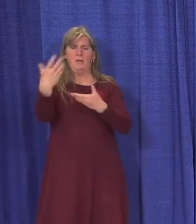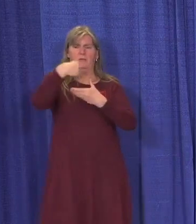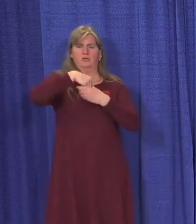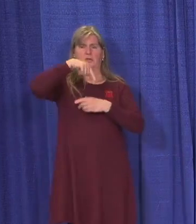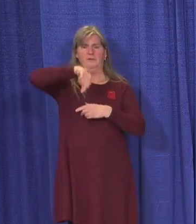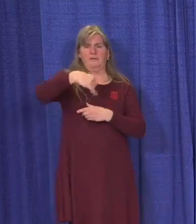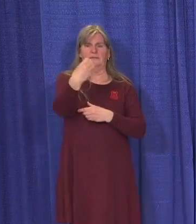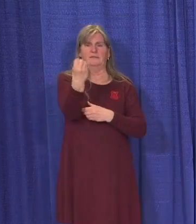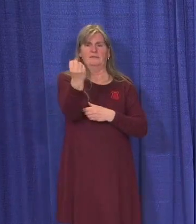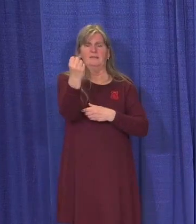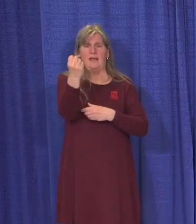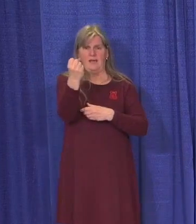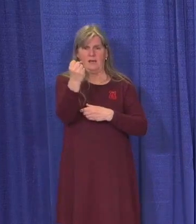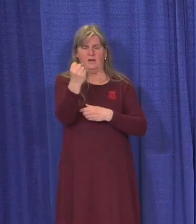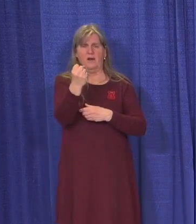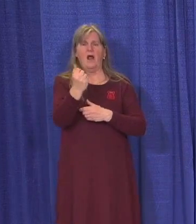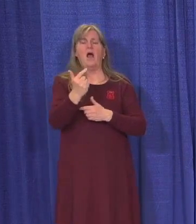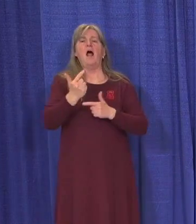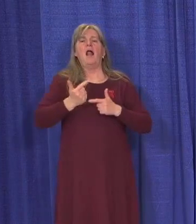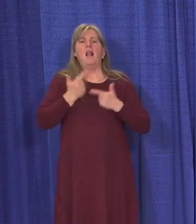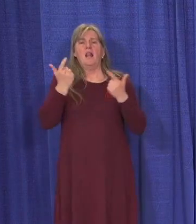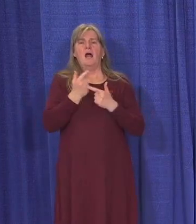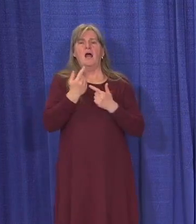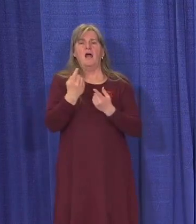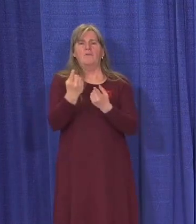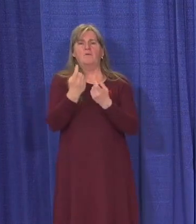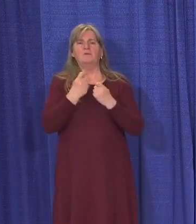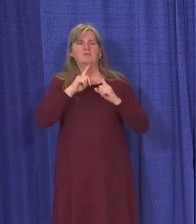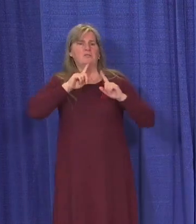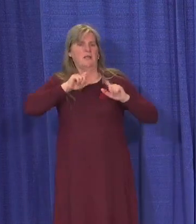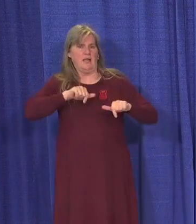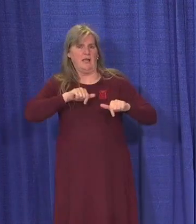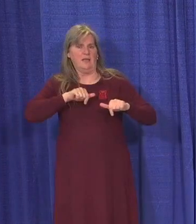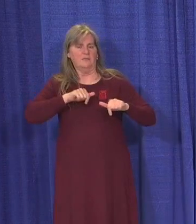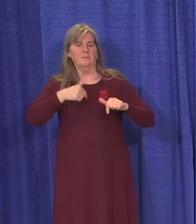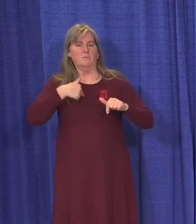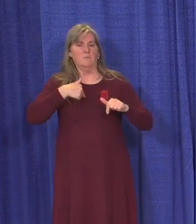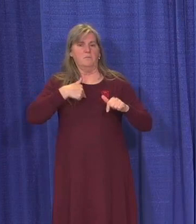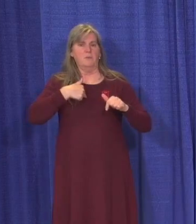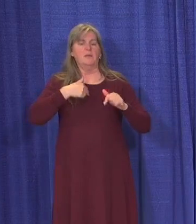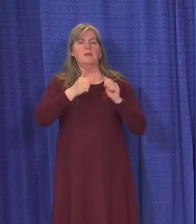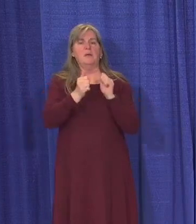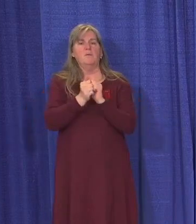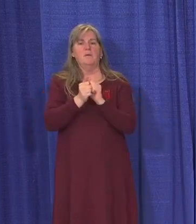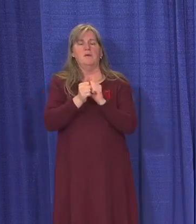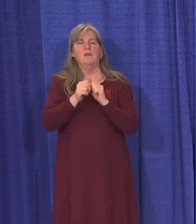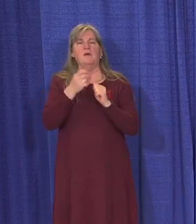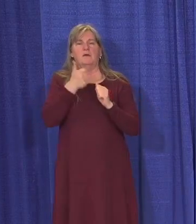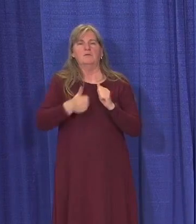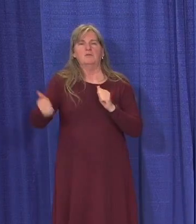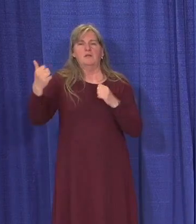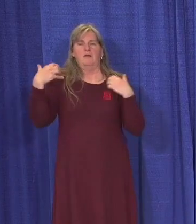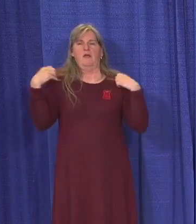For some of you these updates may not answer all of your questions or concerns and for those who have lingering